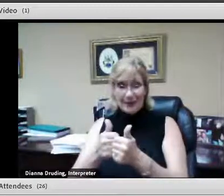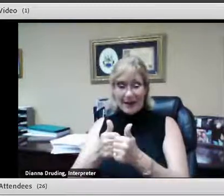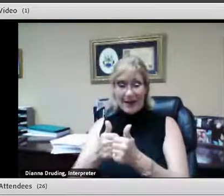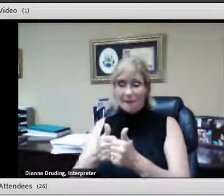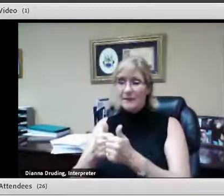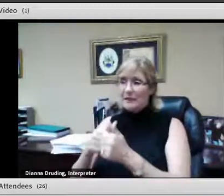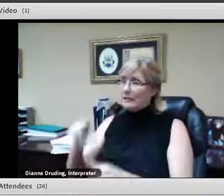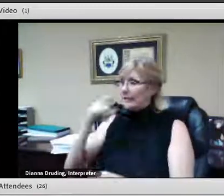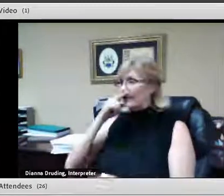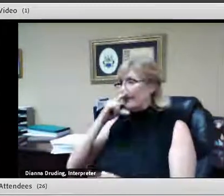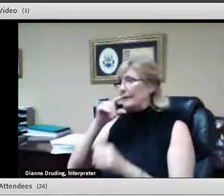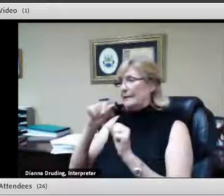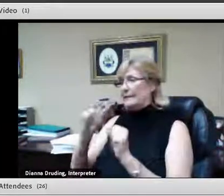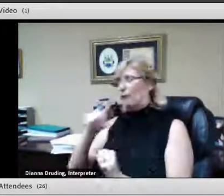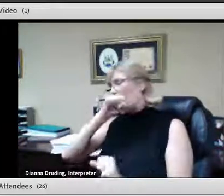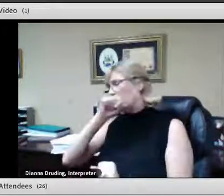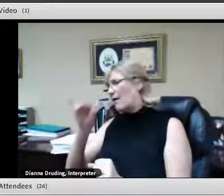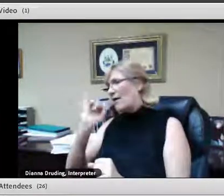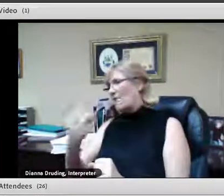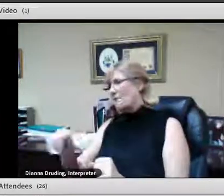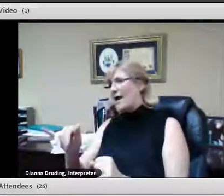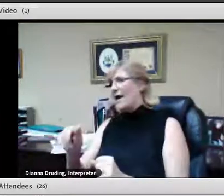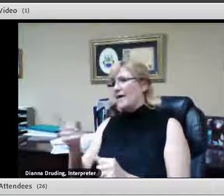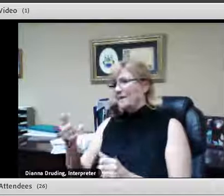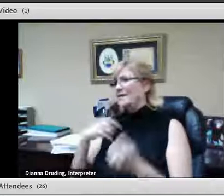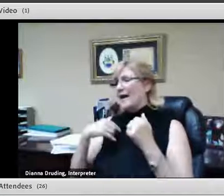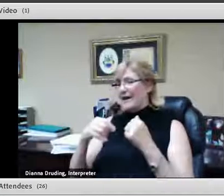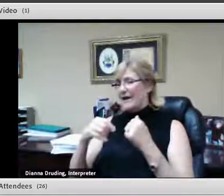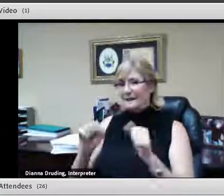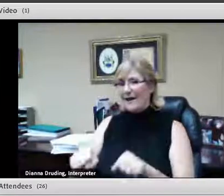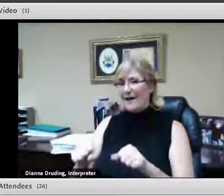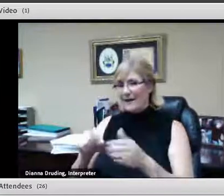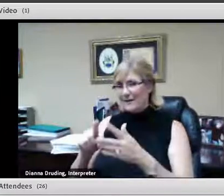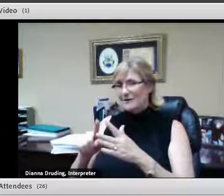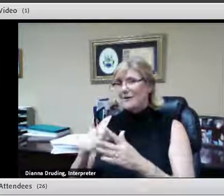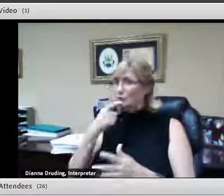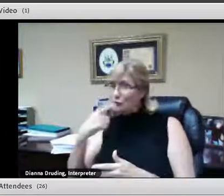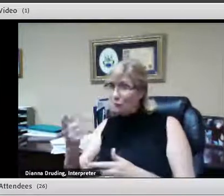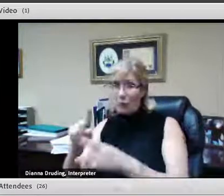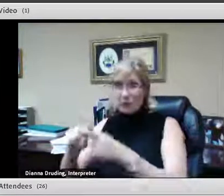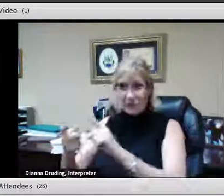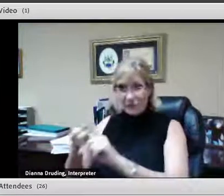and they can turn it into their own little economy and sell it to their little friends for inventions and stuff.